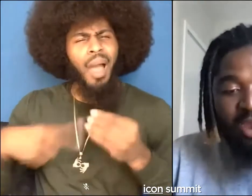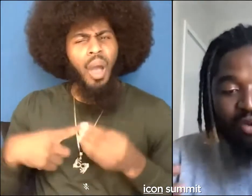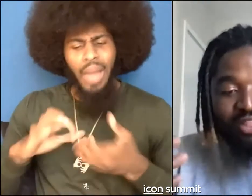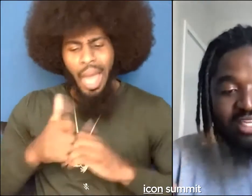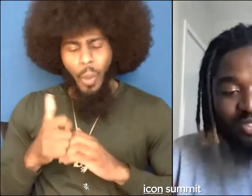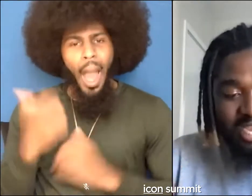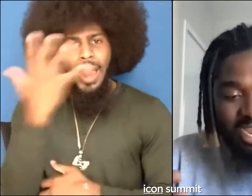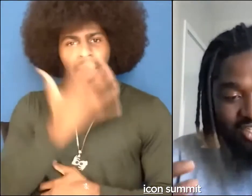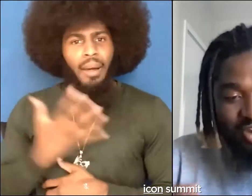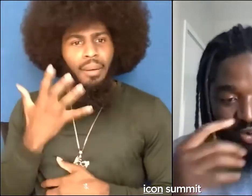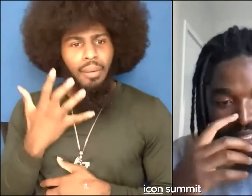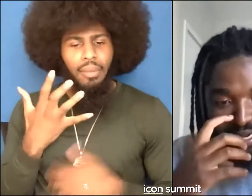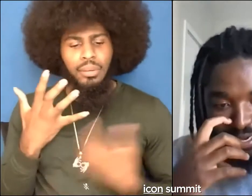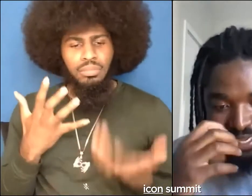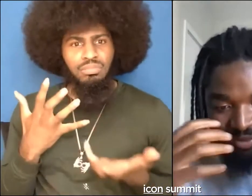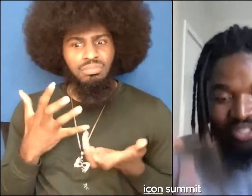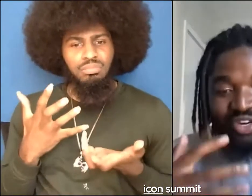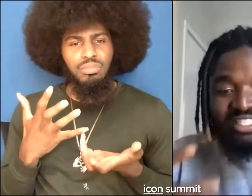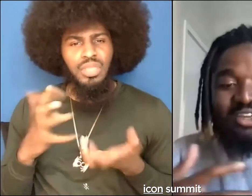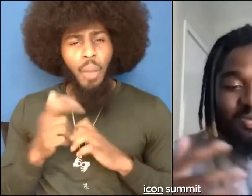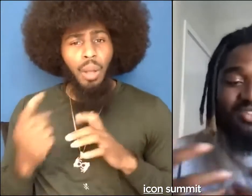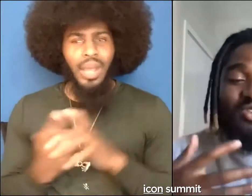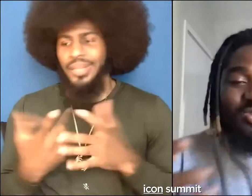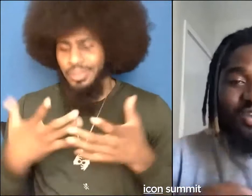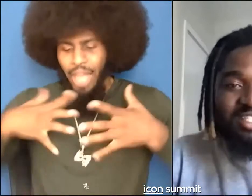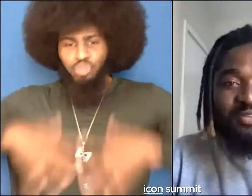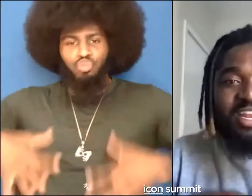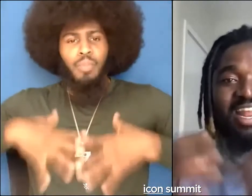One of the things was like I struggled with dressing because my dress code was very different.